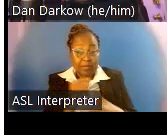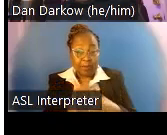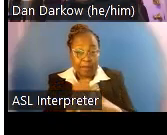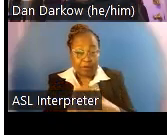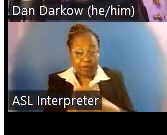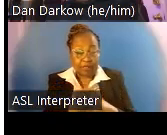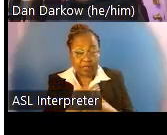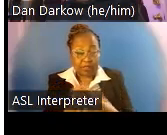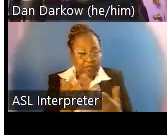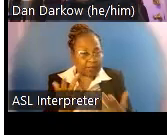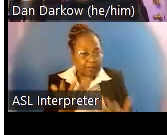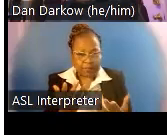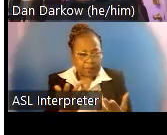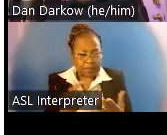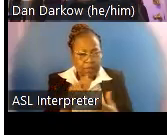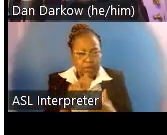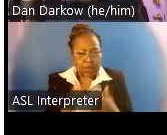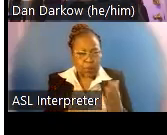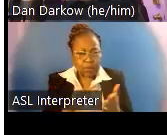and what's the practical application?